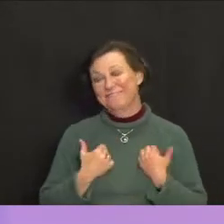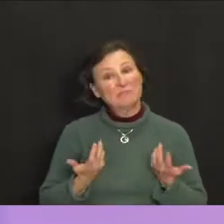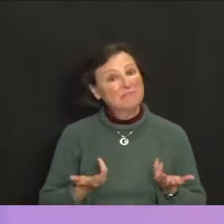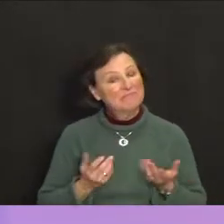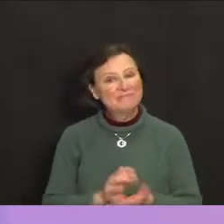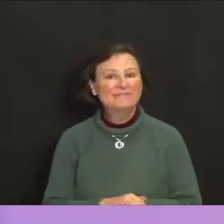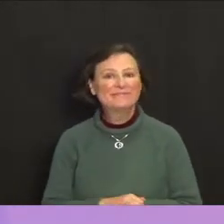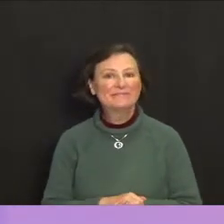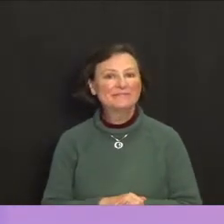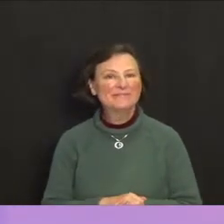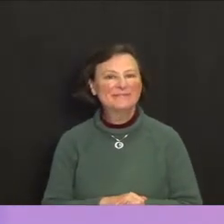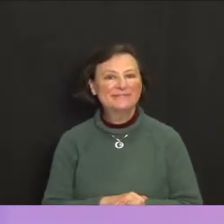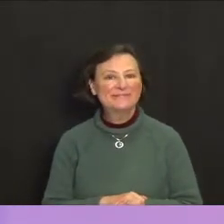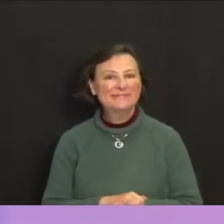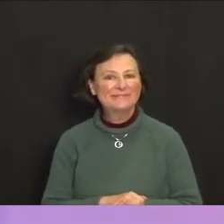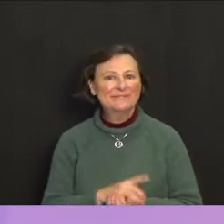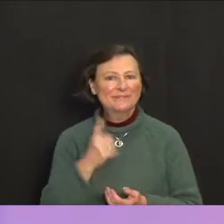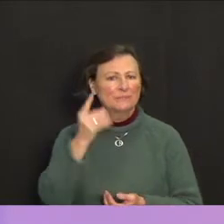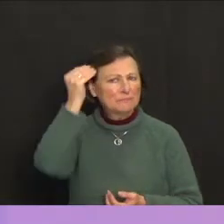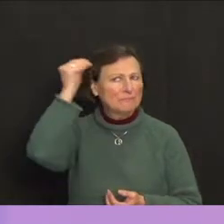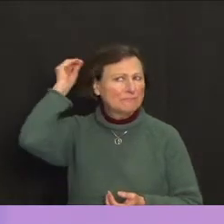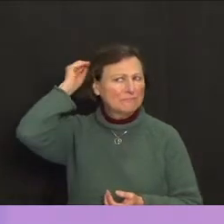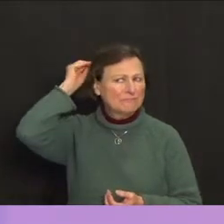Something to put in the back your head and ponder about.